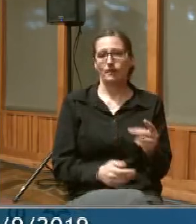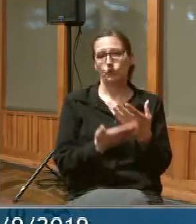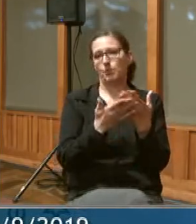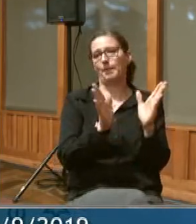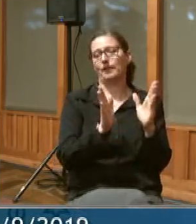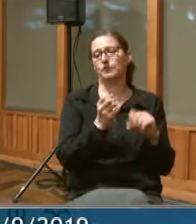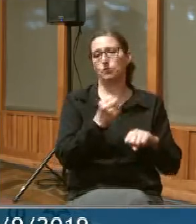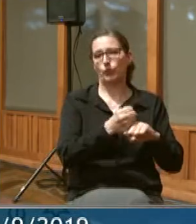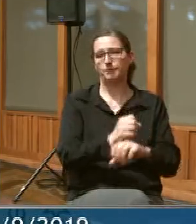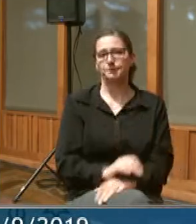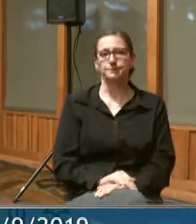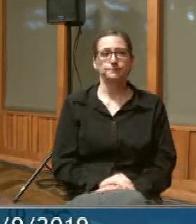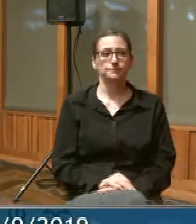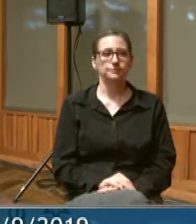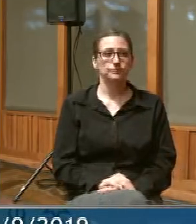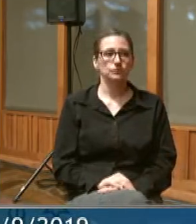THERE IT'S PRETTY HARD TO GO BACK.